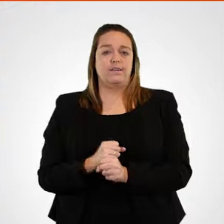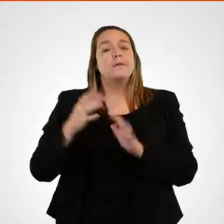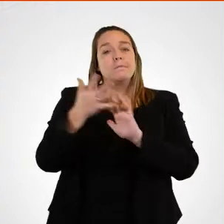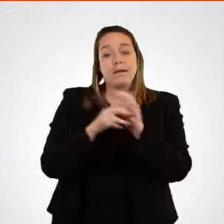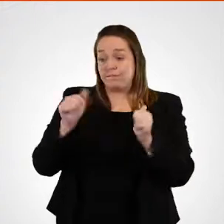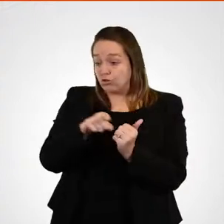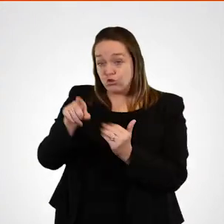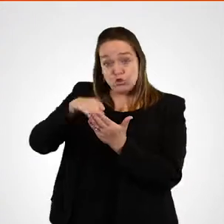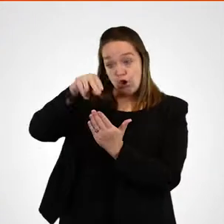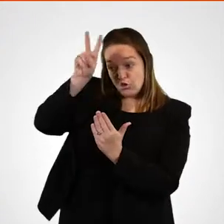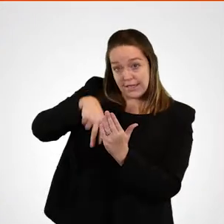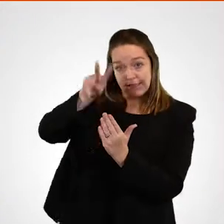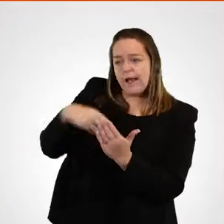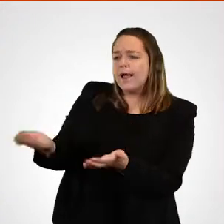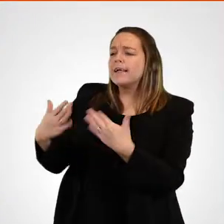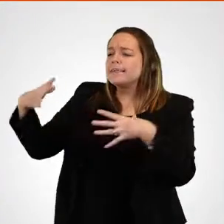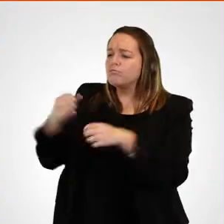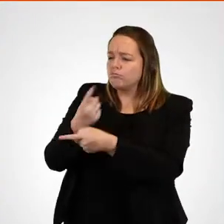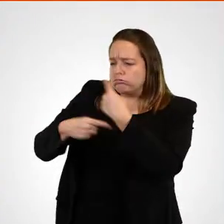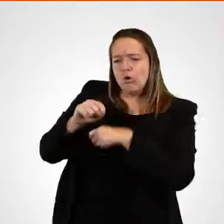They put it into their own words as if they're telling the story,